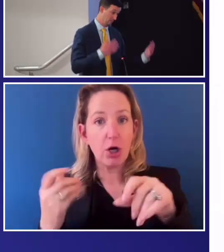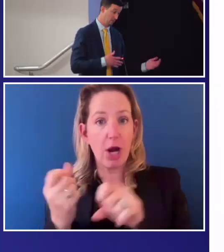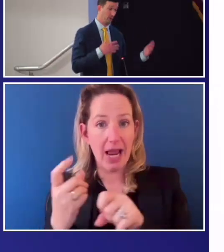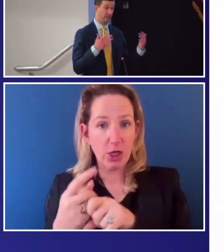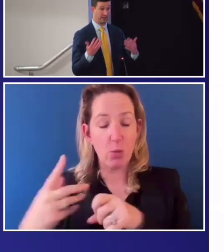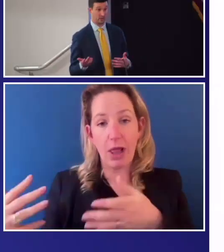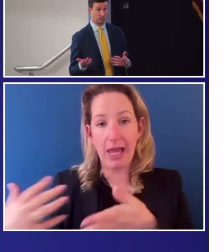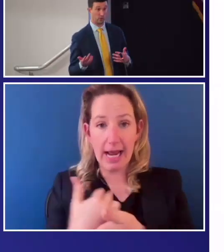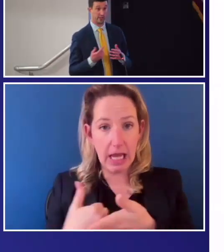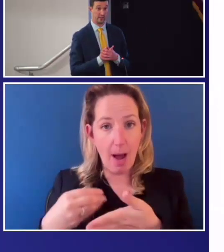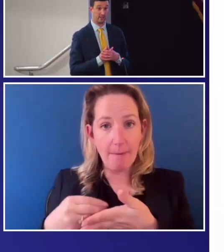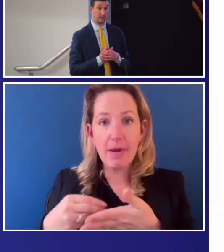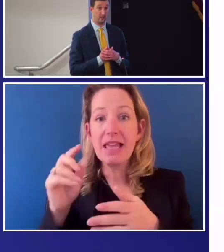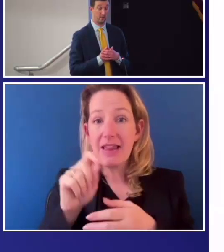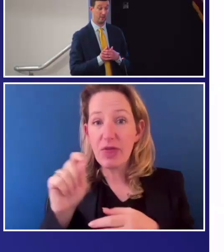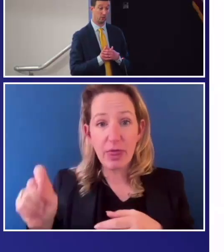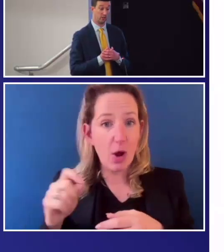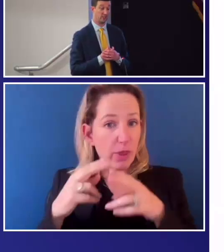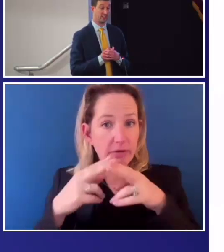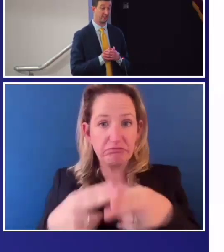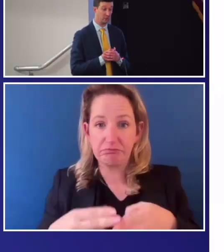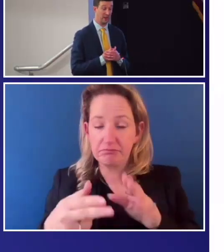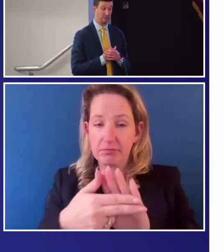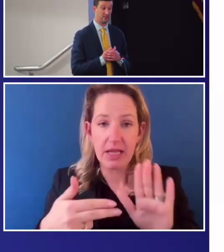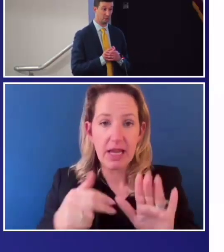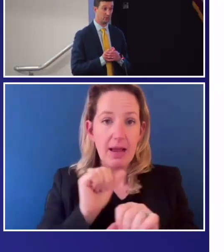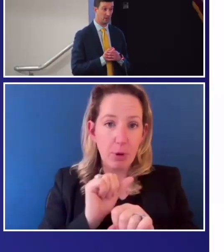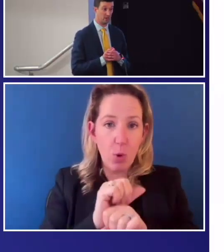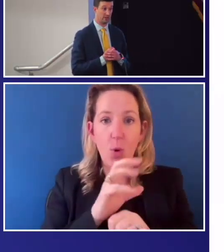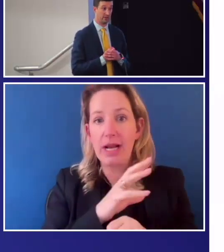employed and working. But the question is, if you have a $0